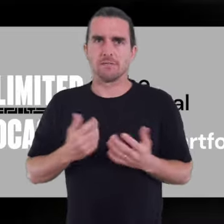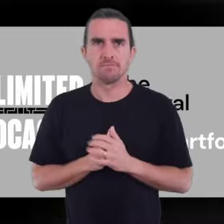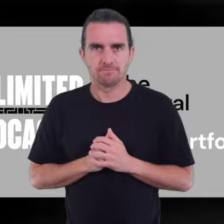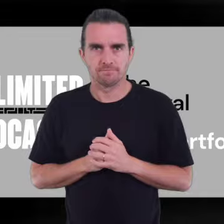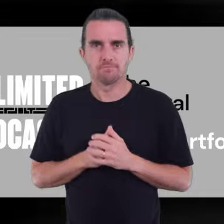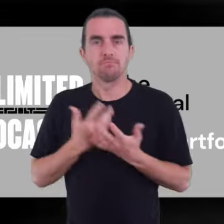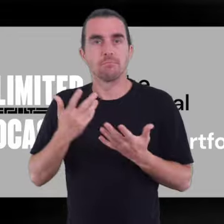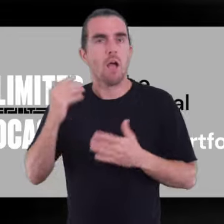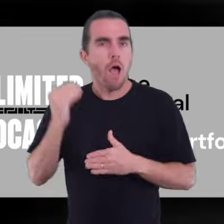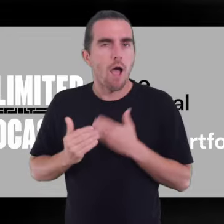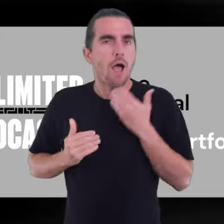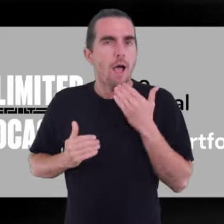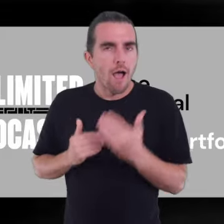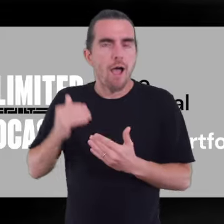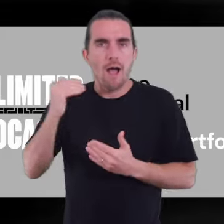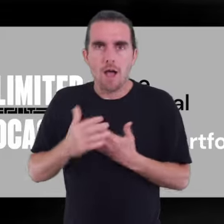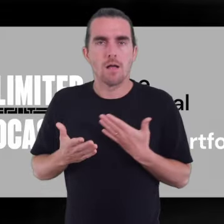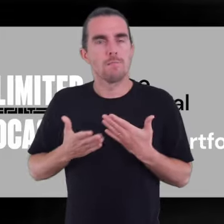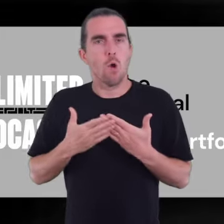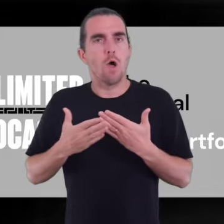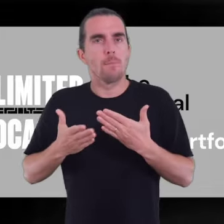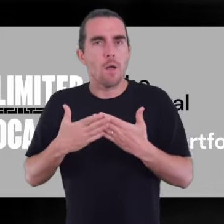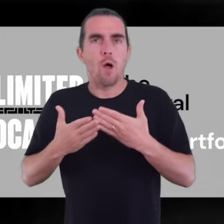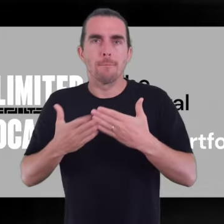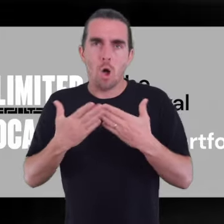That has all slowly led me to become more and more challenging